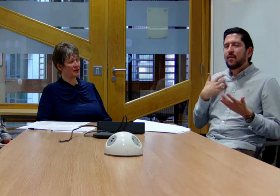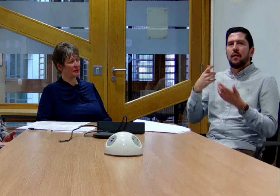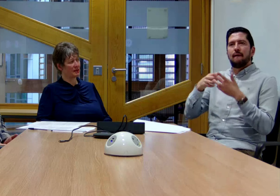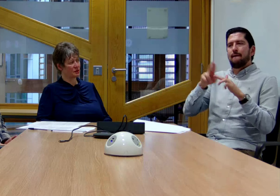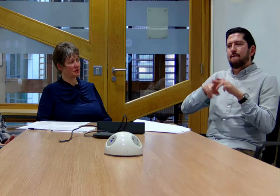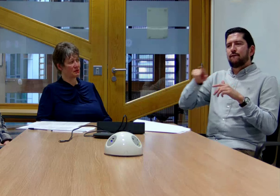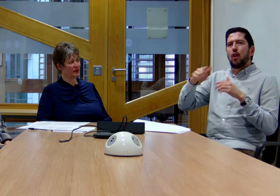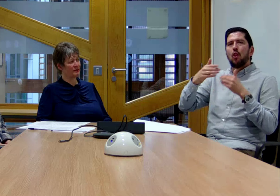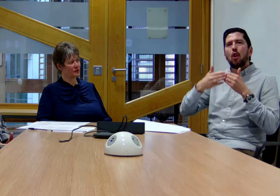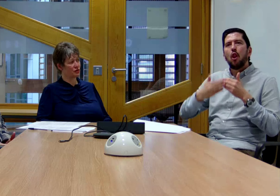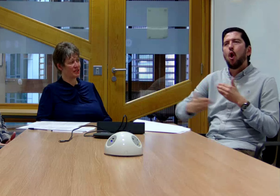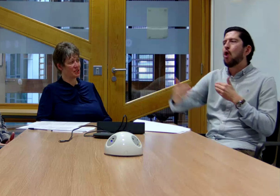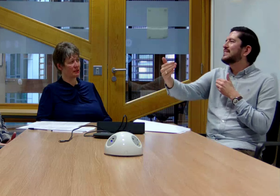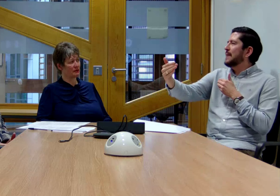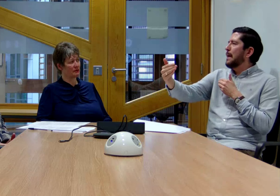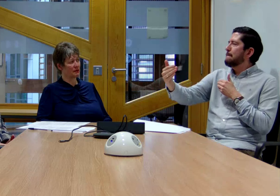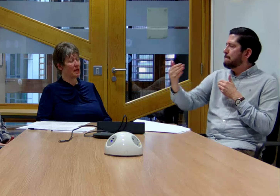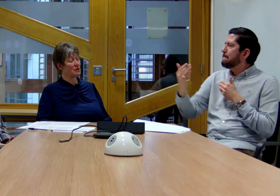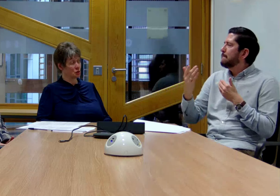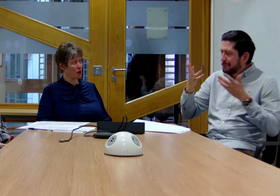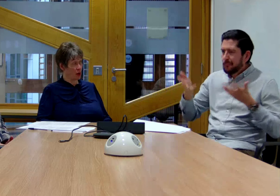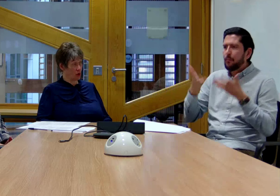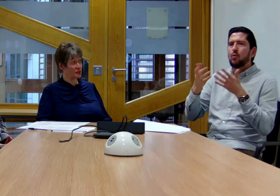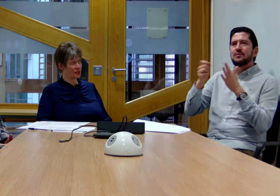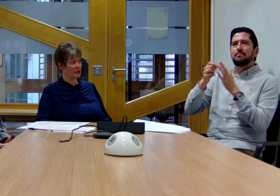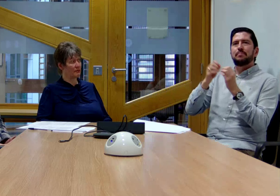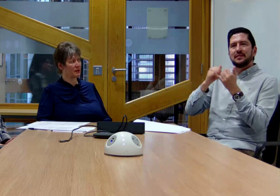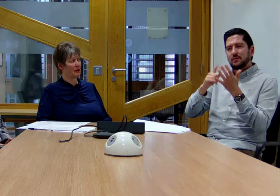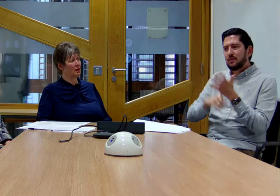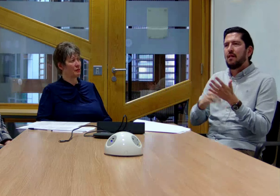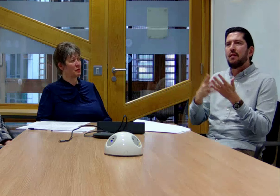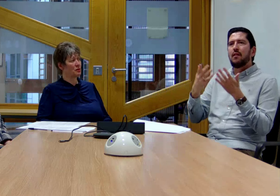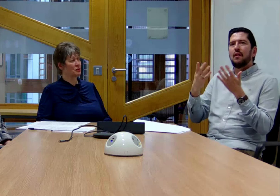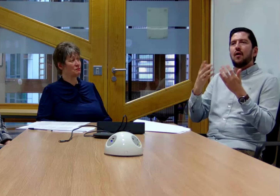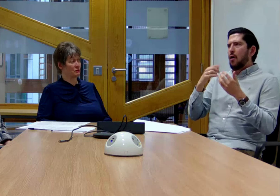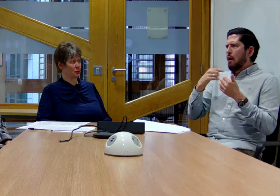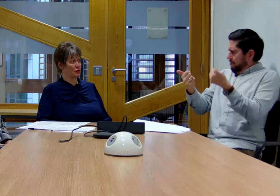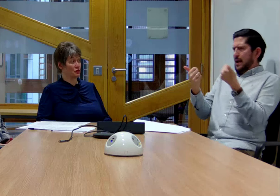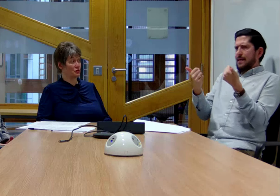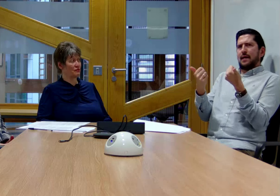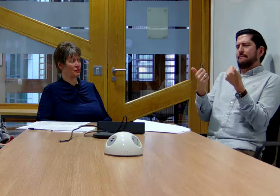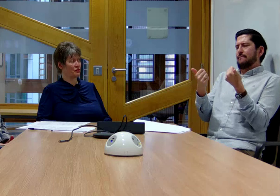It's almost as if it's tokenism, so I think that's going to be quite frustrating. So long